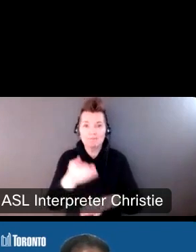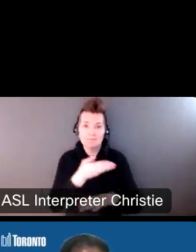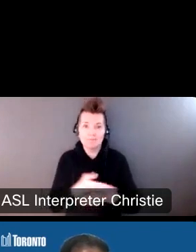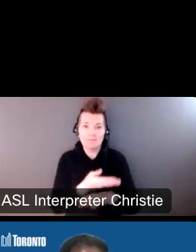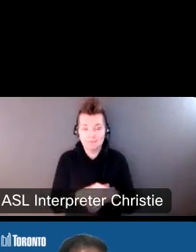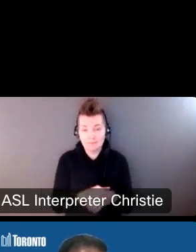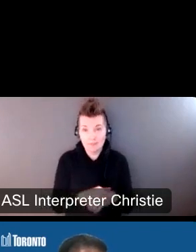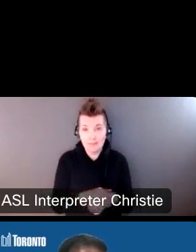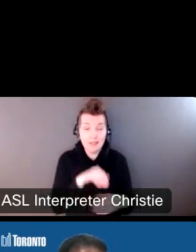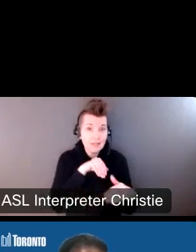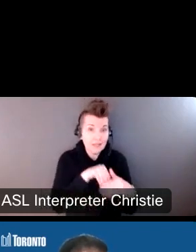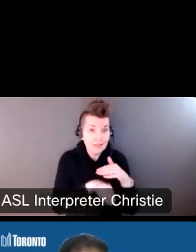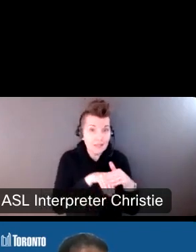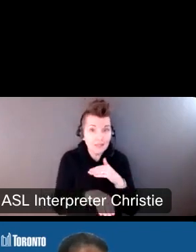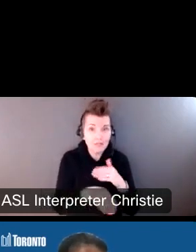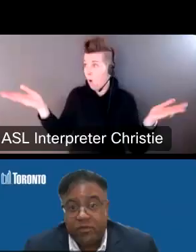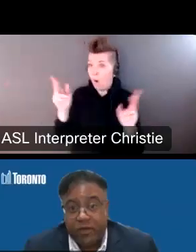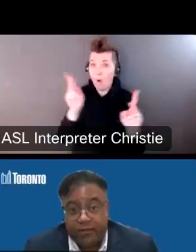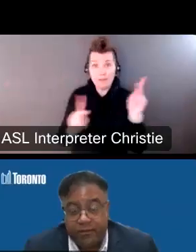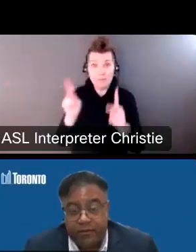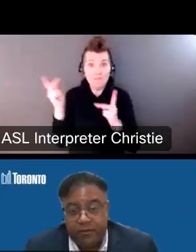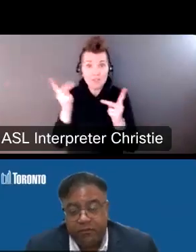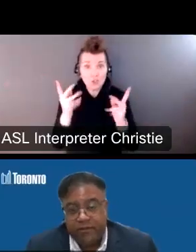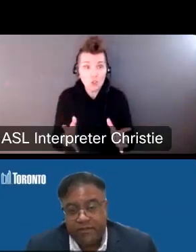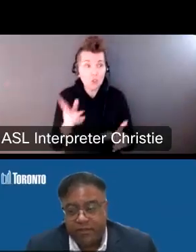visitors to the City of Toronto is a basic human right within the city.